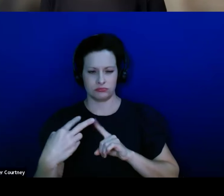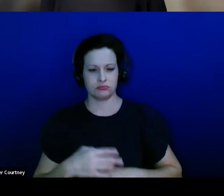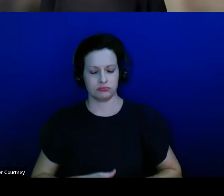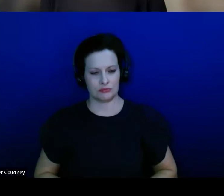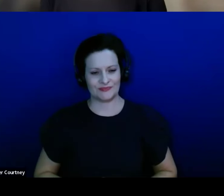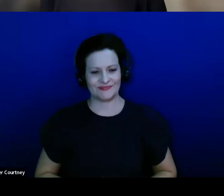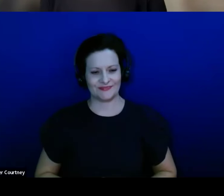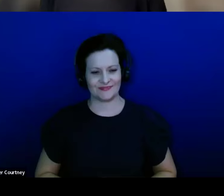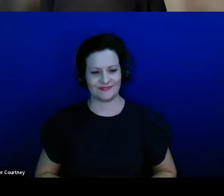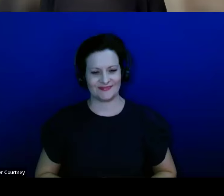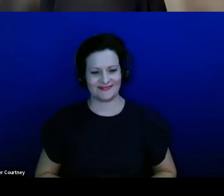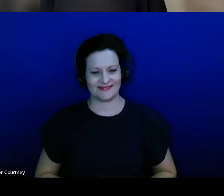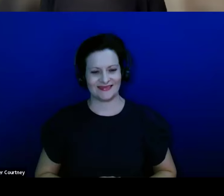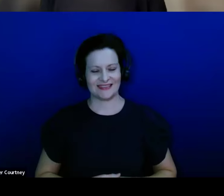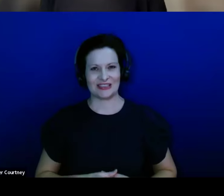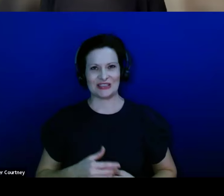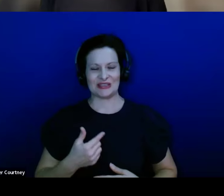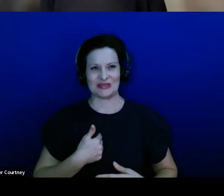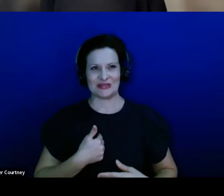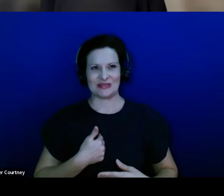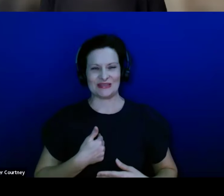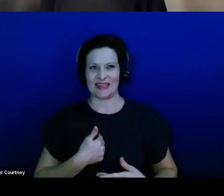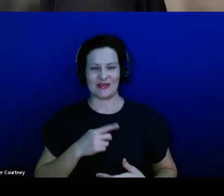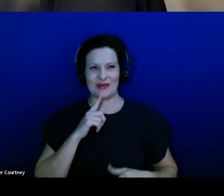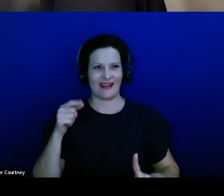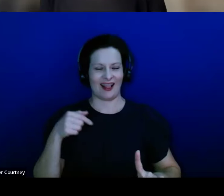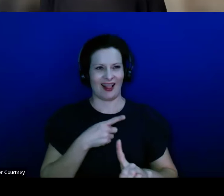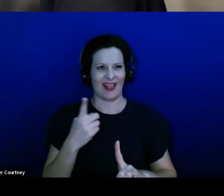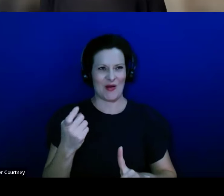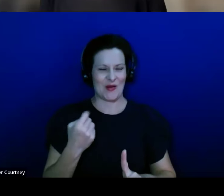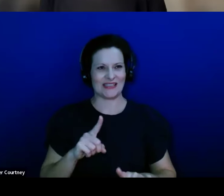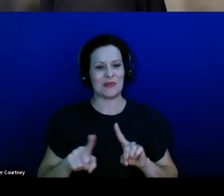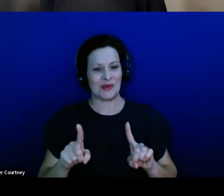So now, I guess I got away from your question a bit but let me know if you have any follow ups.